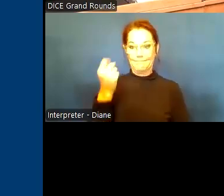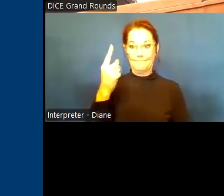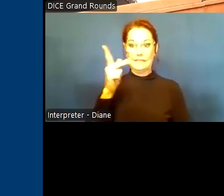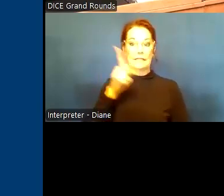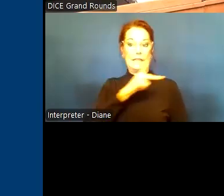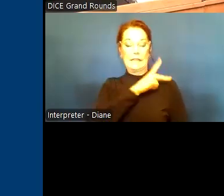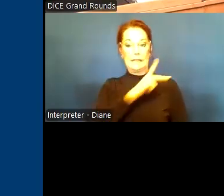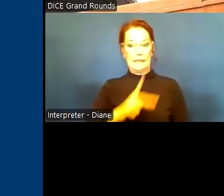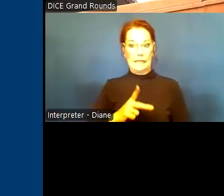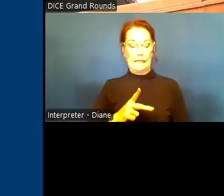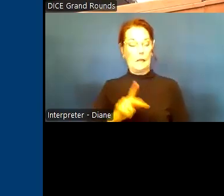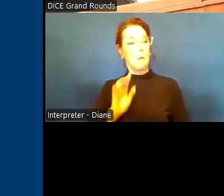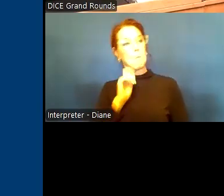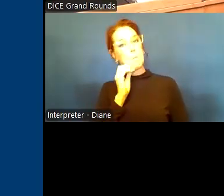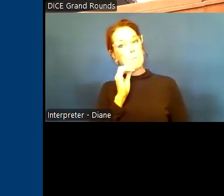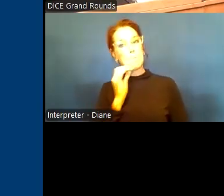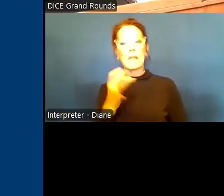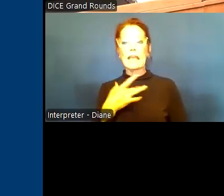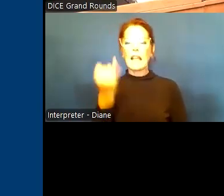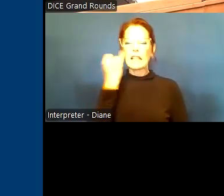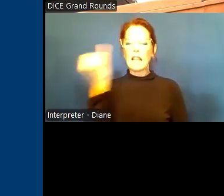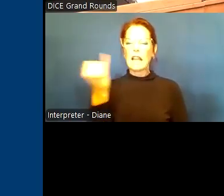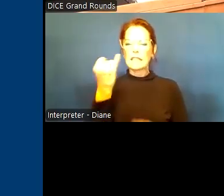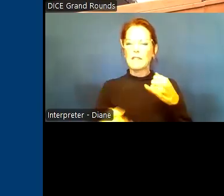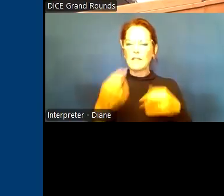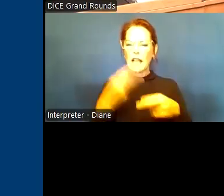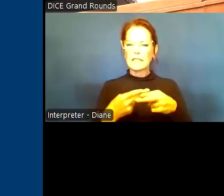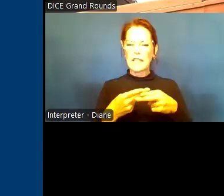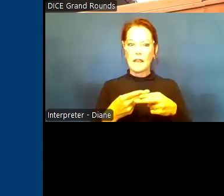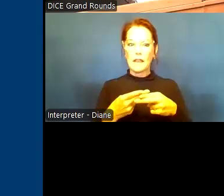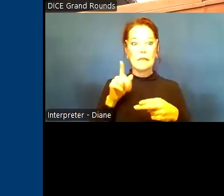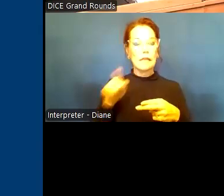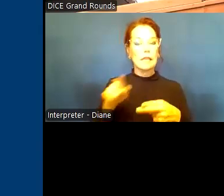liked the idea of last names he was influenced by his travels in Europe and so on so he started